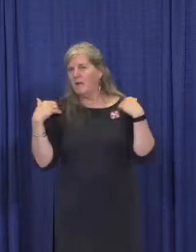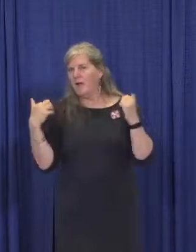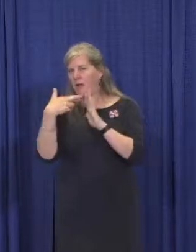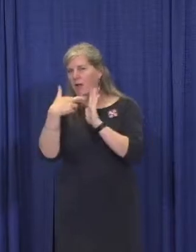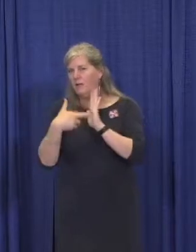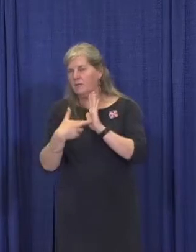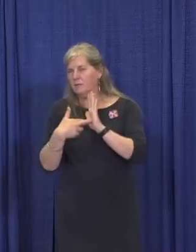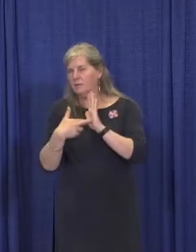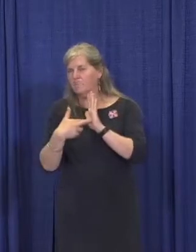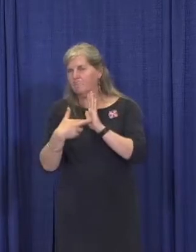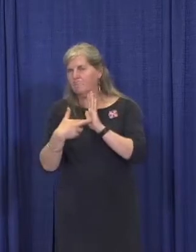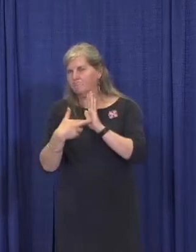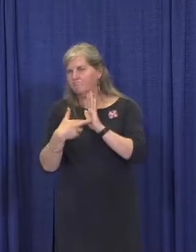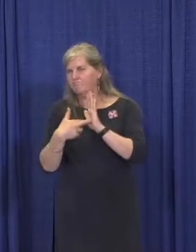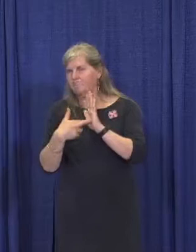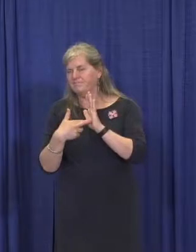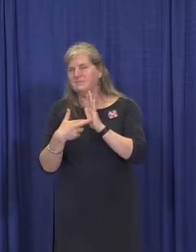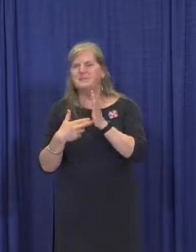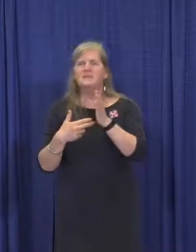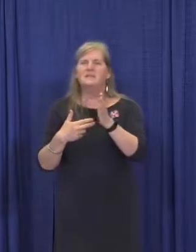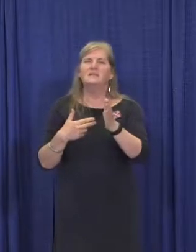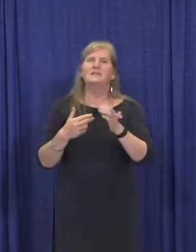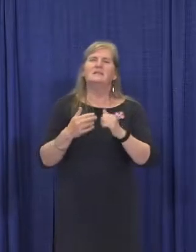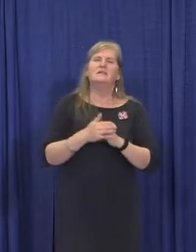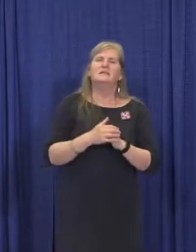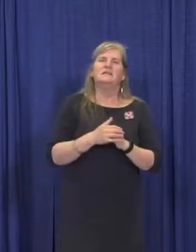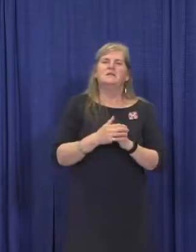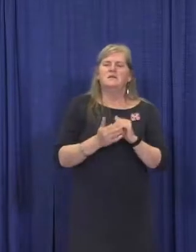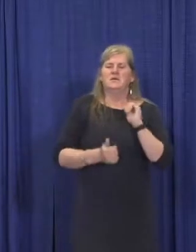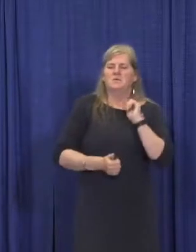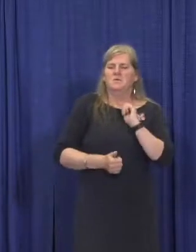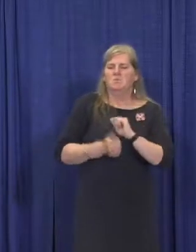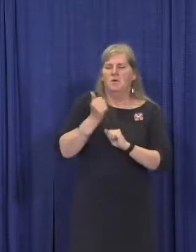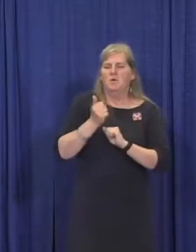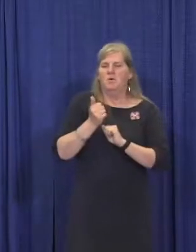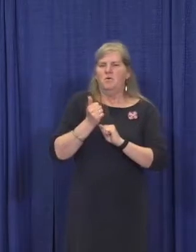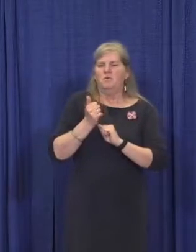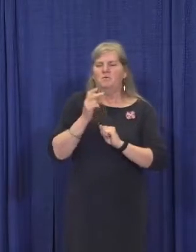following the guidelines. Most Yukoners are doing